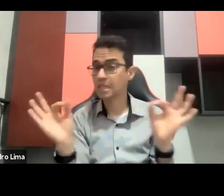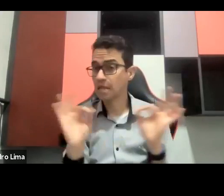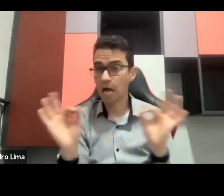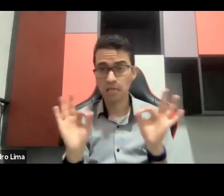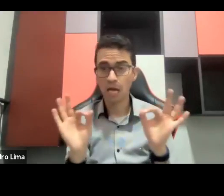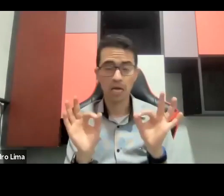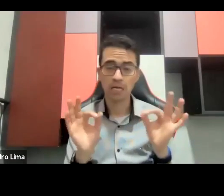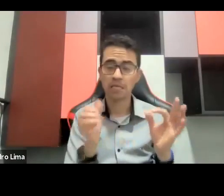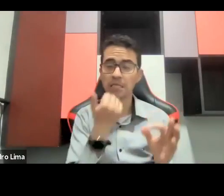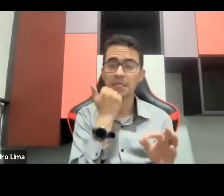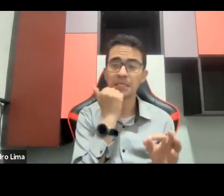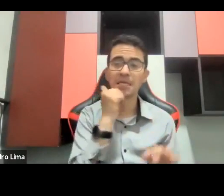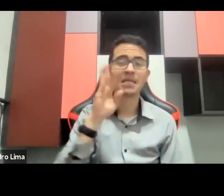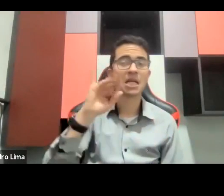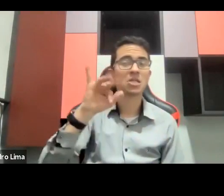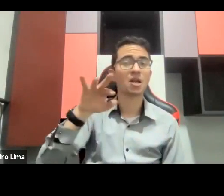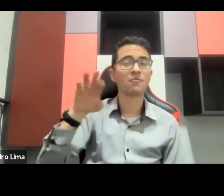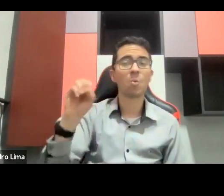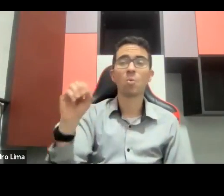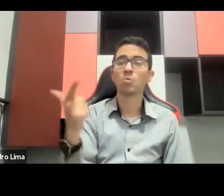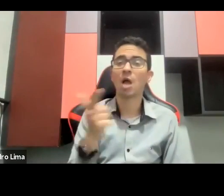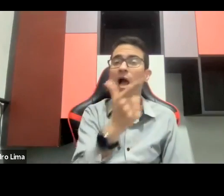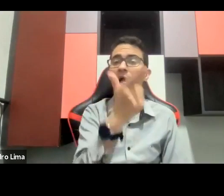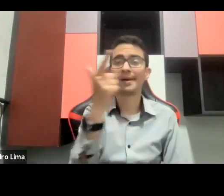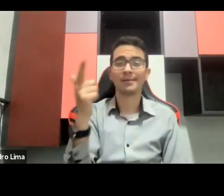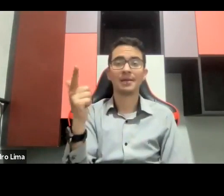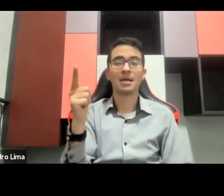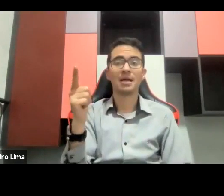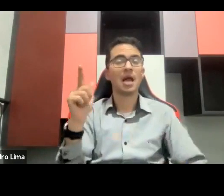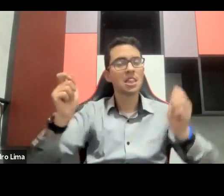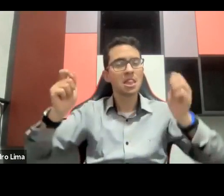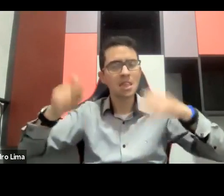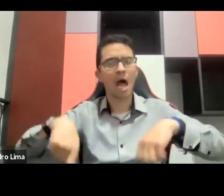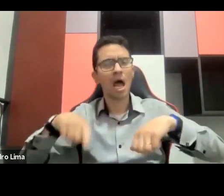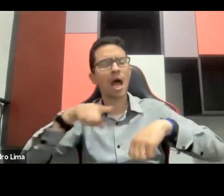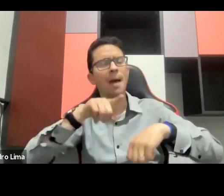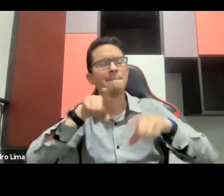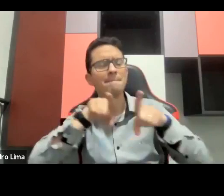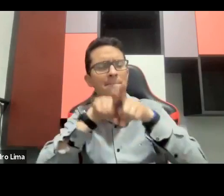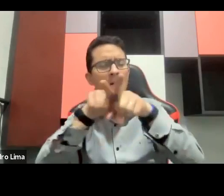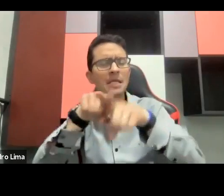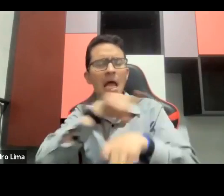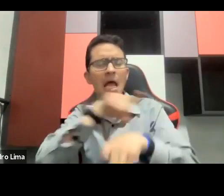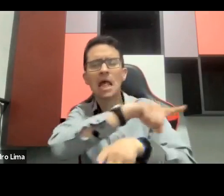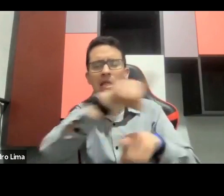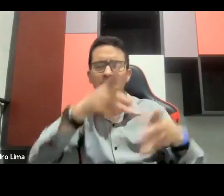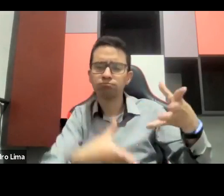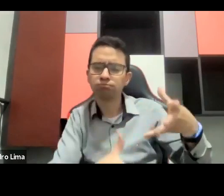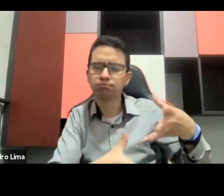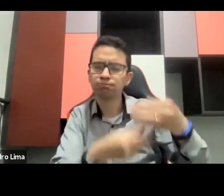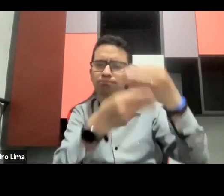realized the complementarity realized the complementarity or their interest and knowledge. and then.